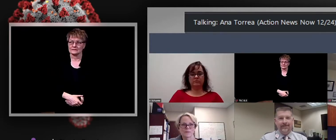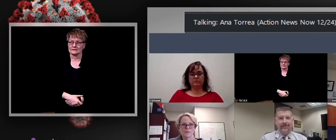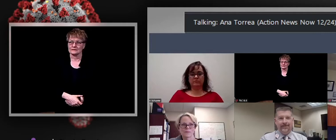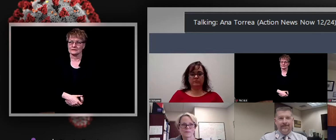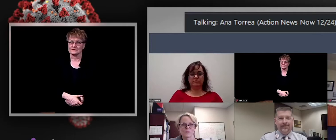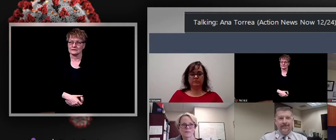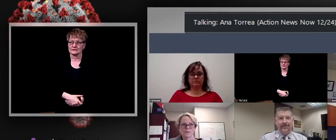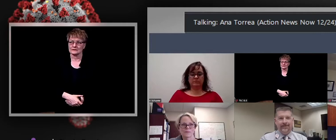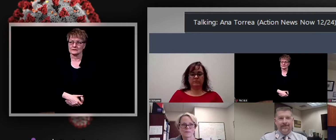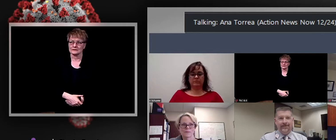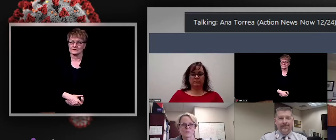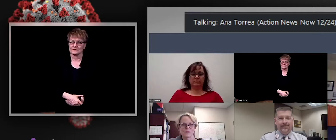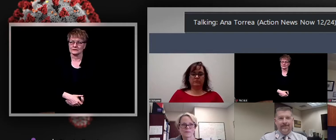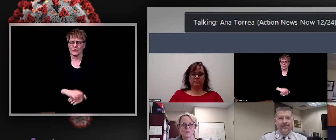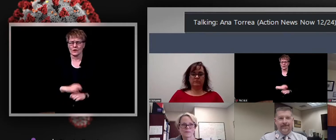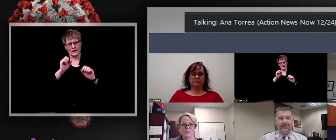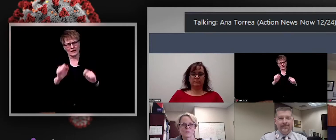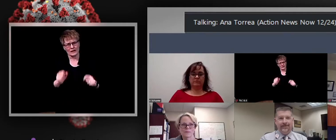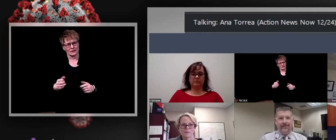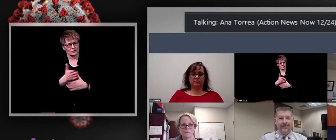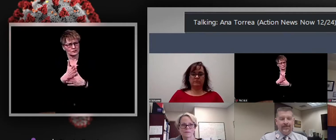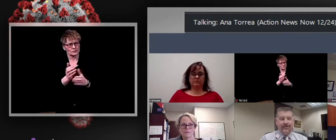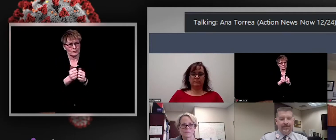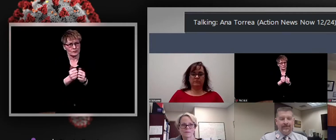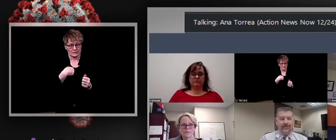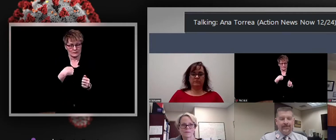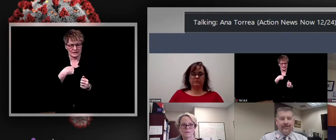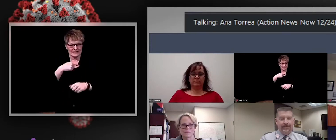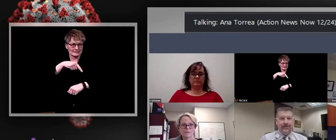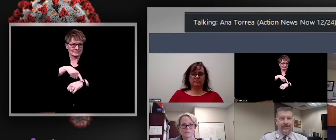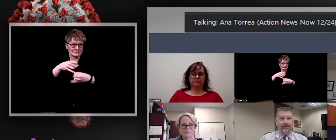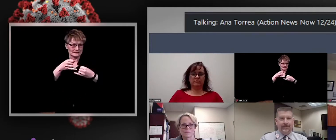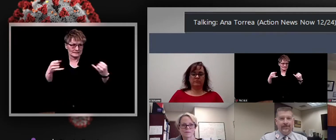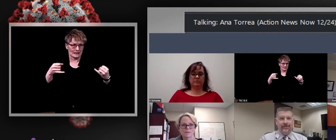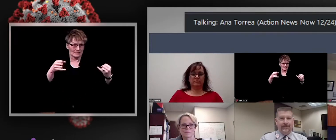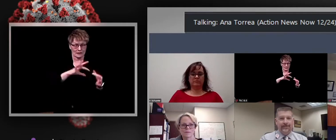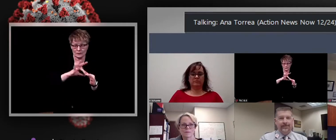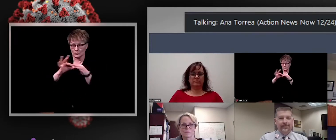get the vaccine? I was talking to the fire department last week and they said they know